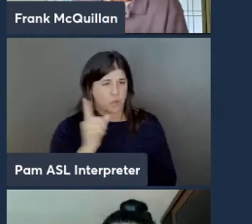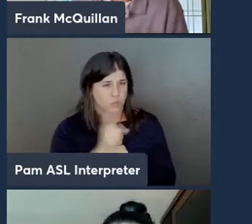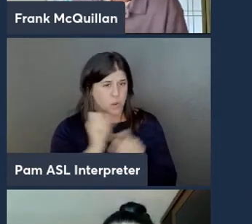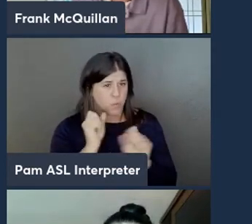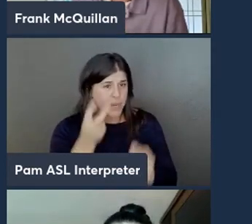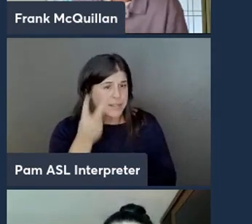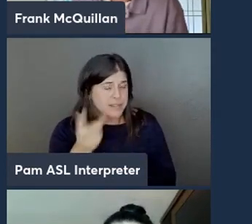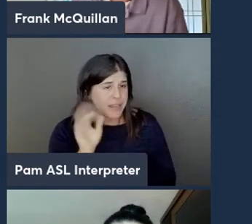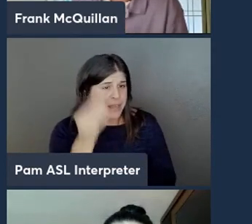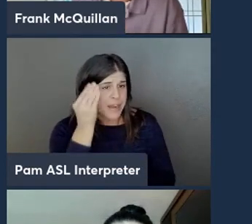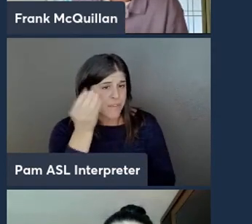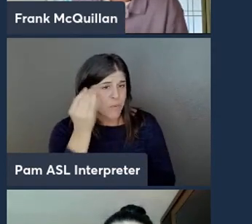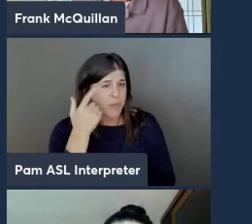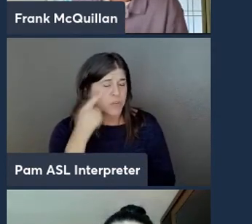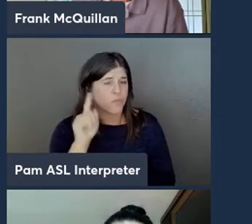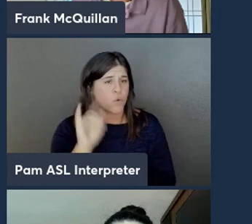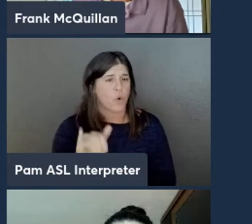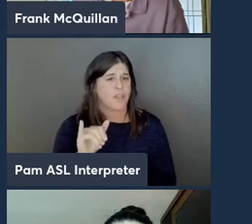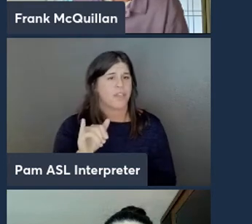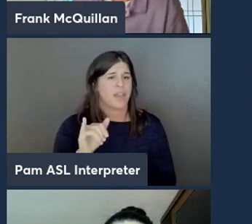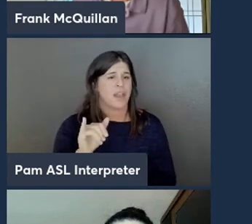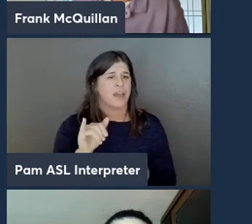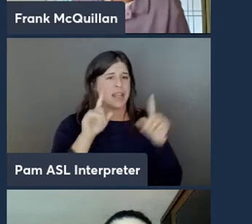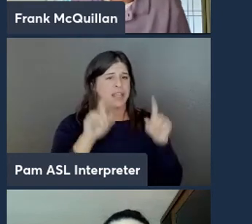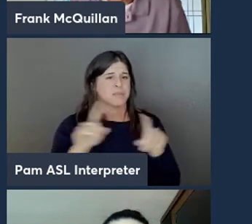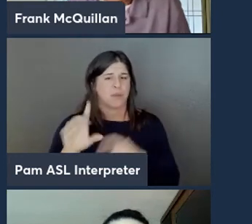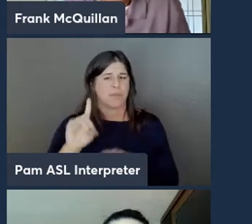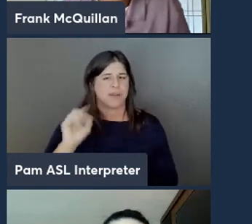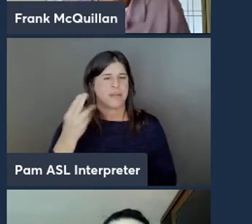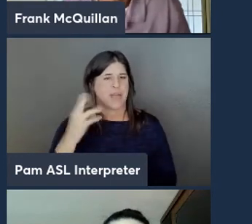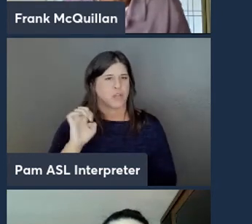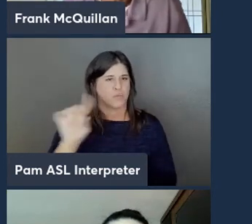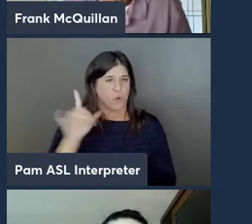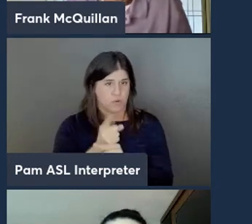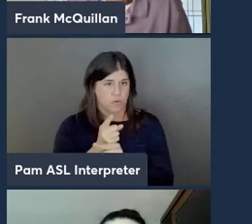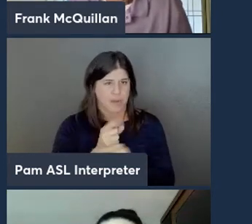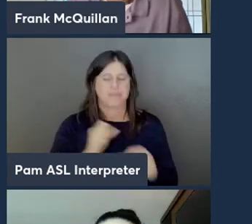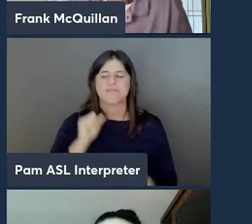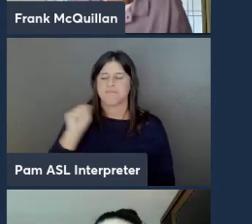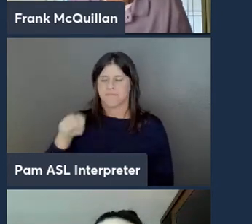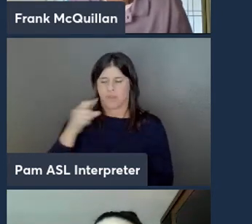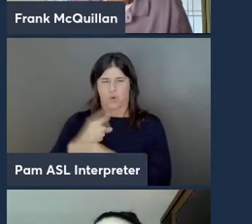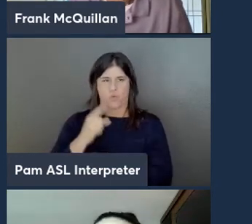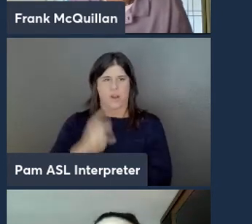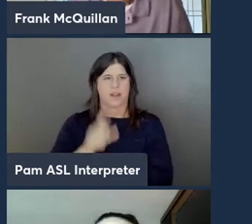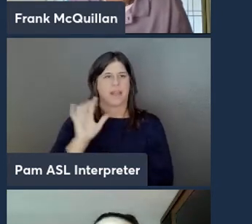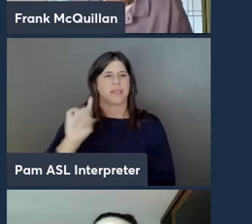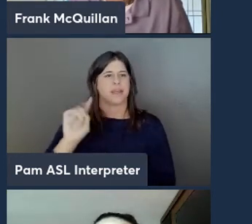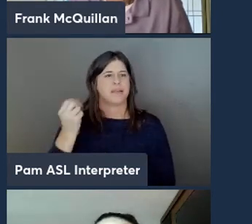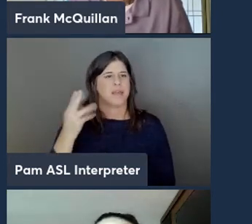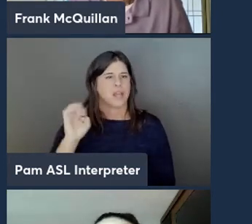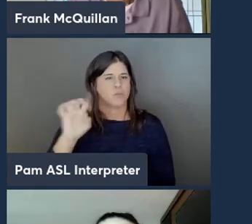on that kind of experiment dashboard. Correct, correct. So that dashboard that we saw is also that data